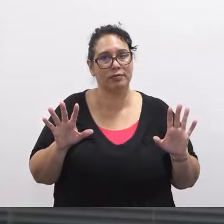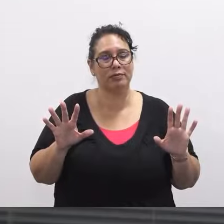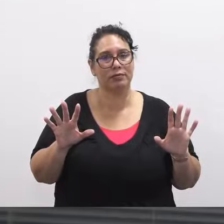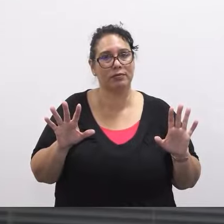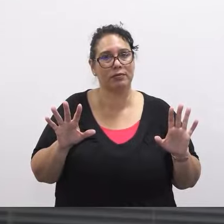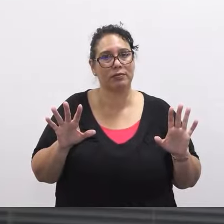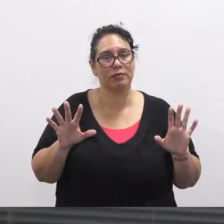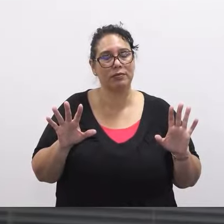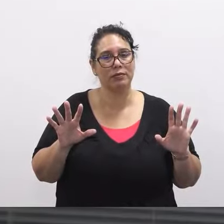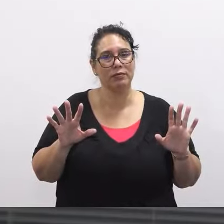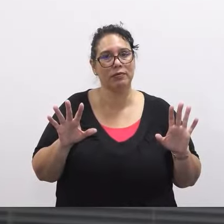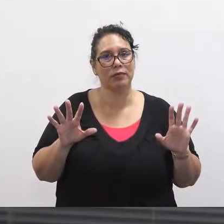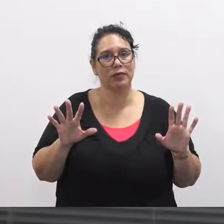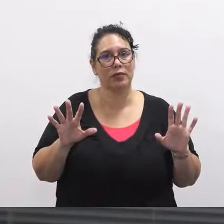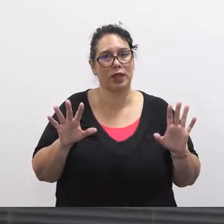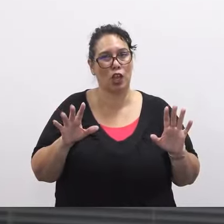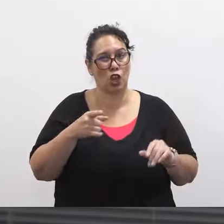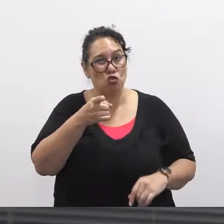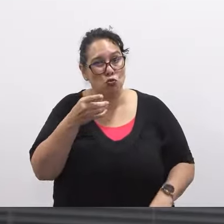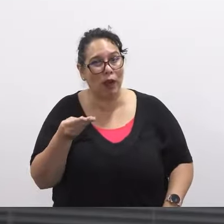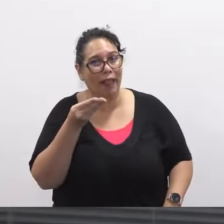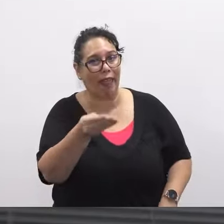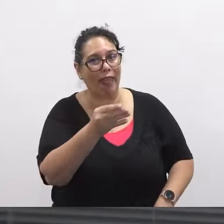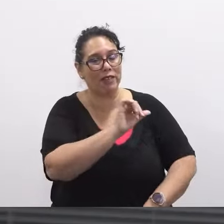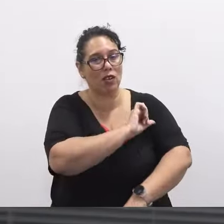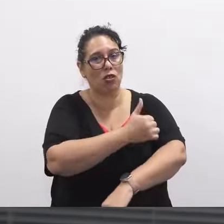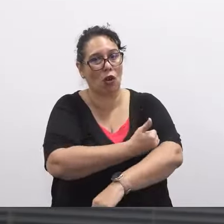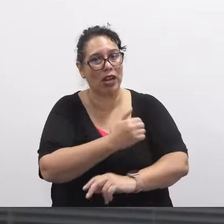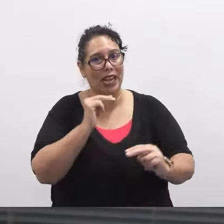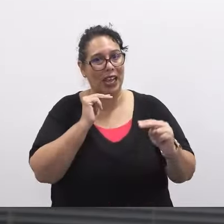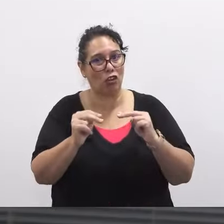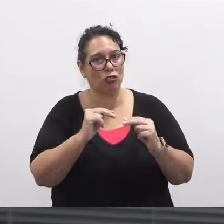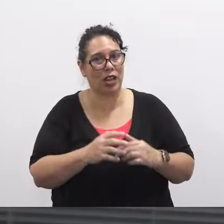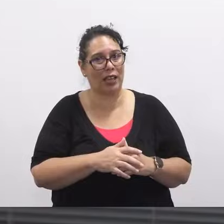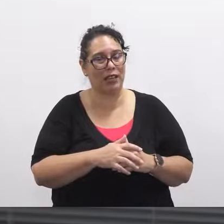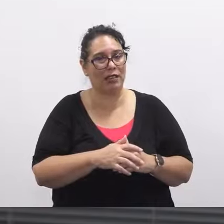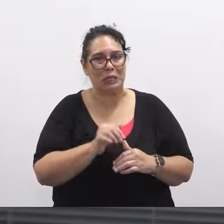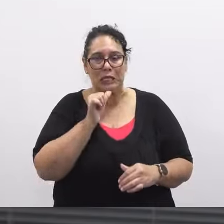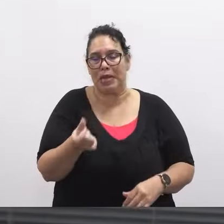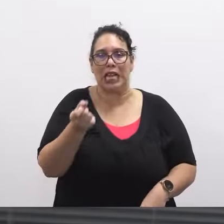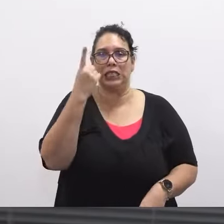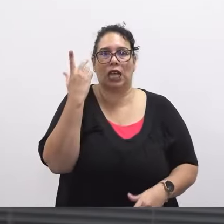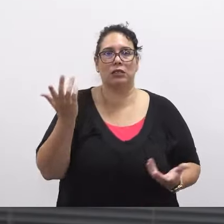that you guys gave them the authority to negotiate. 'Cause this doesn't make any sense at all.